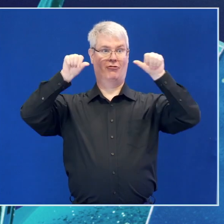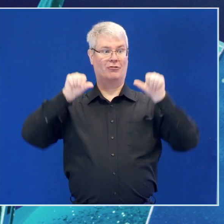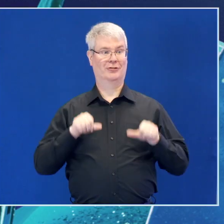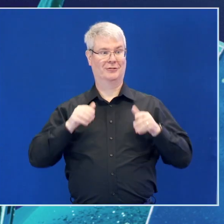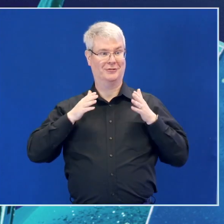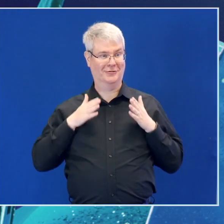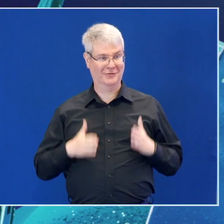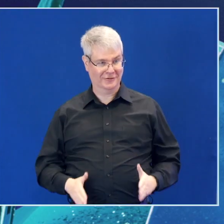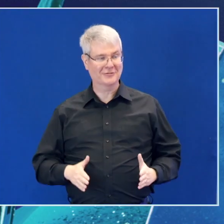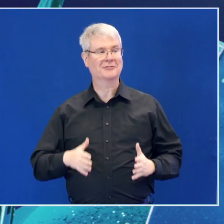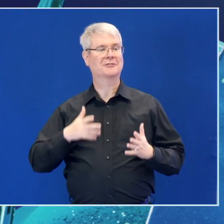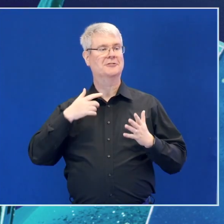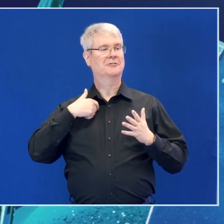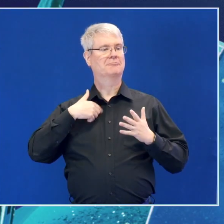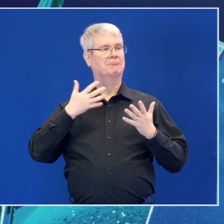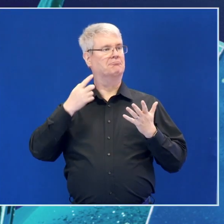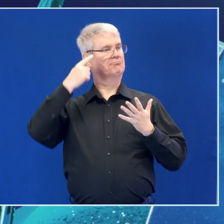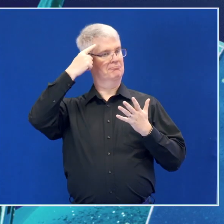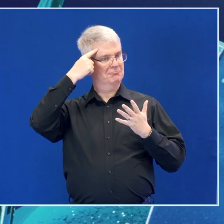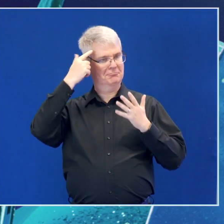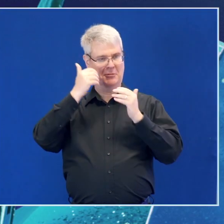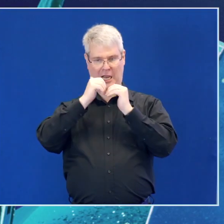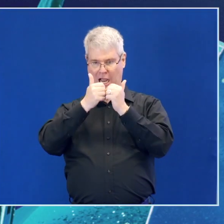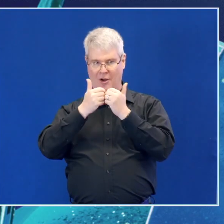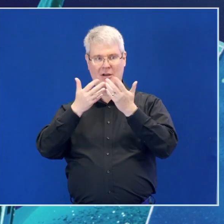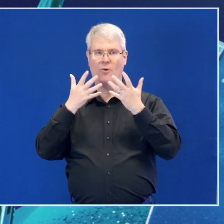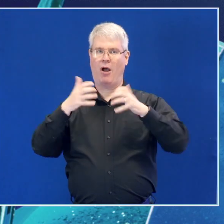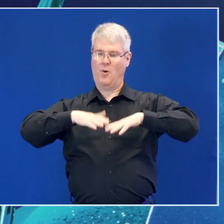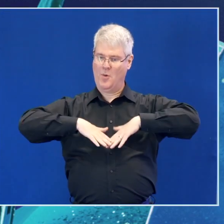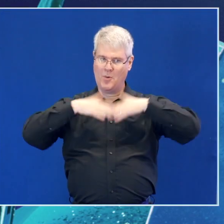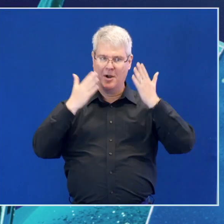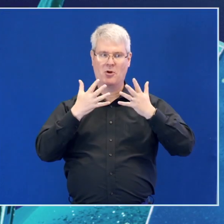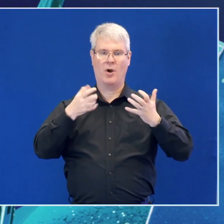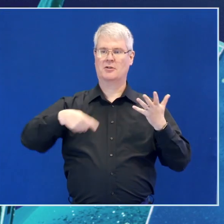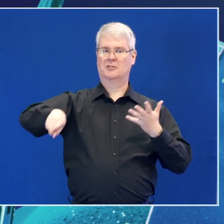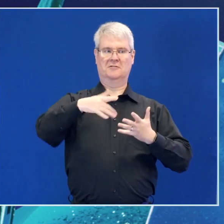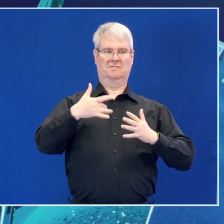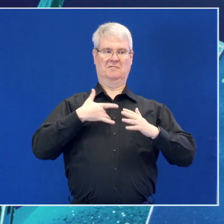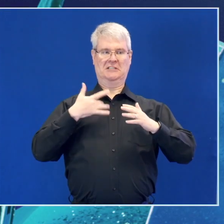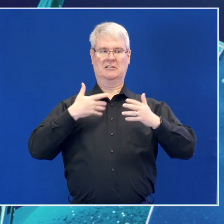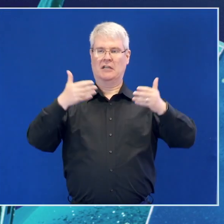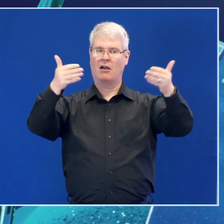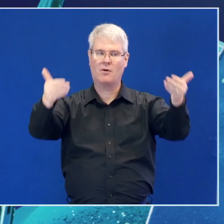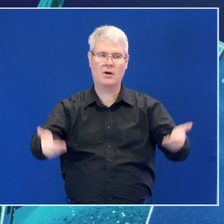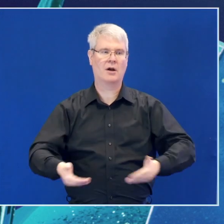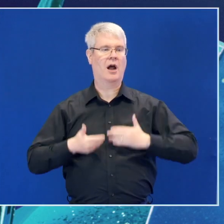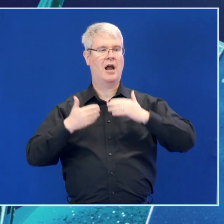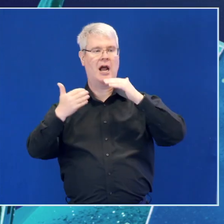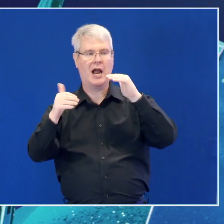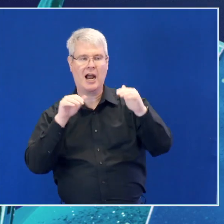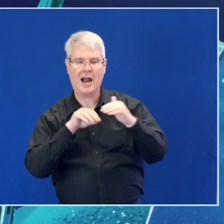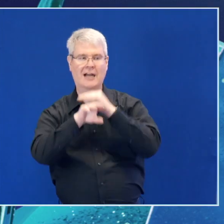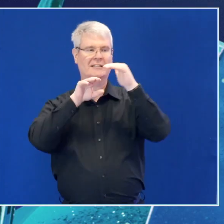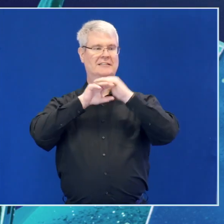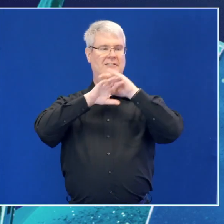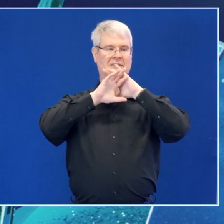and welcoming for everyone. And this research and this topic was just a continuation of that initial drive.